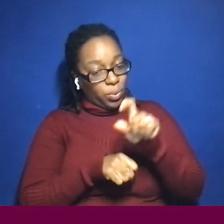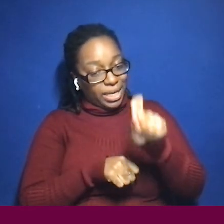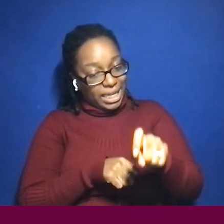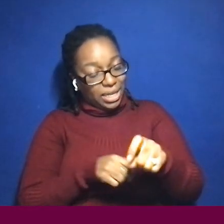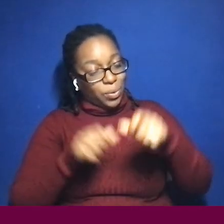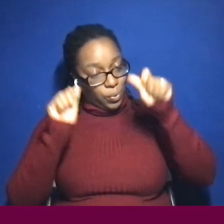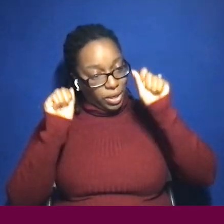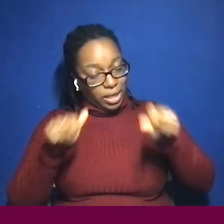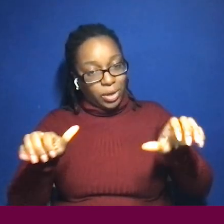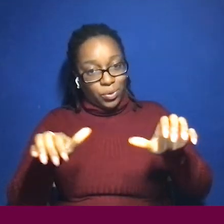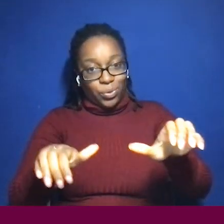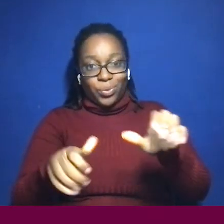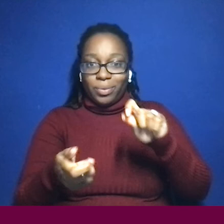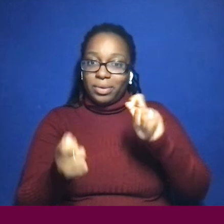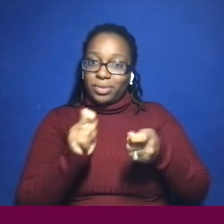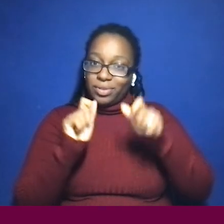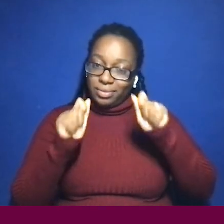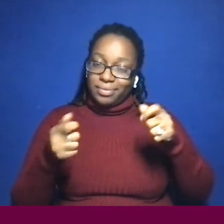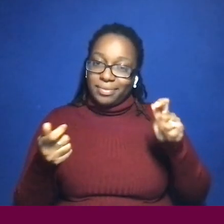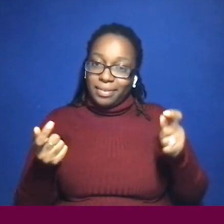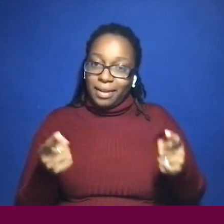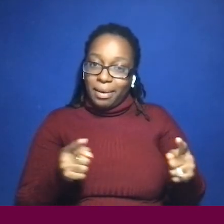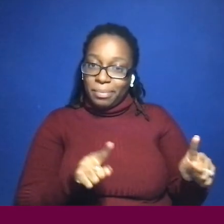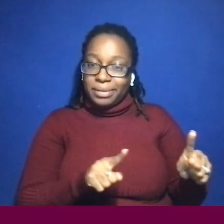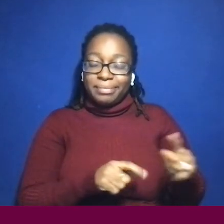that change can happen. And even if it impacts